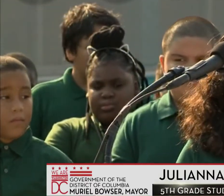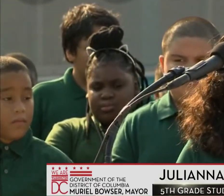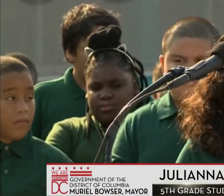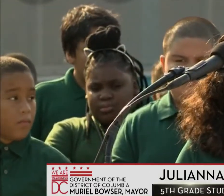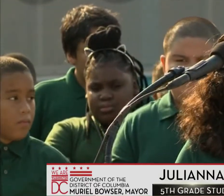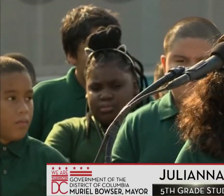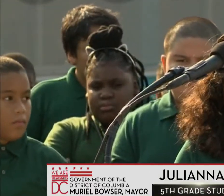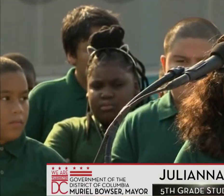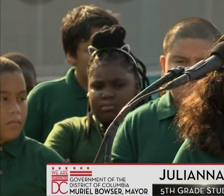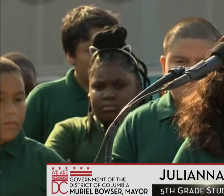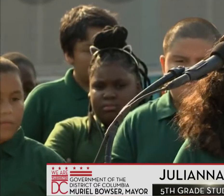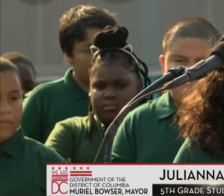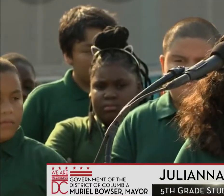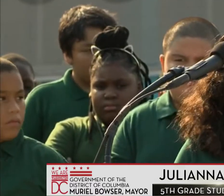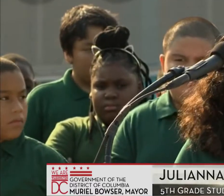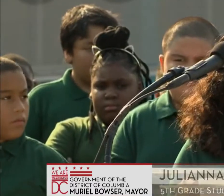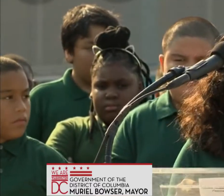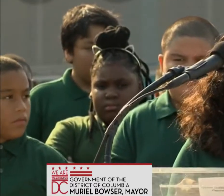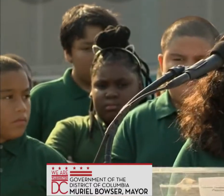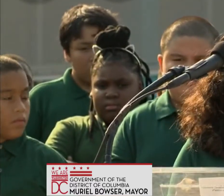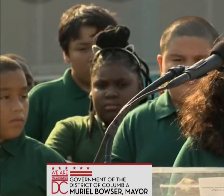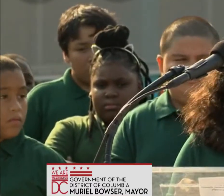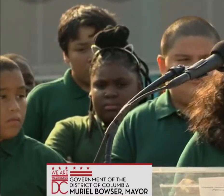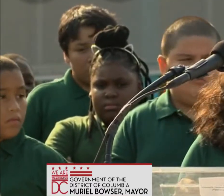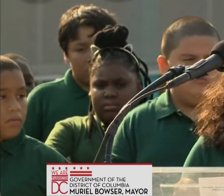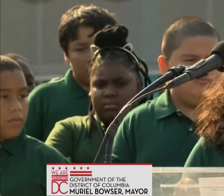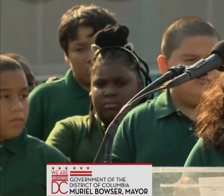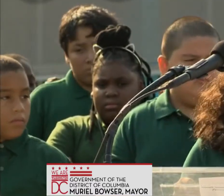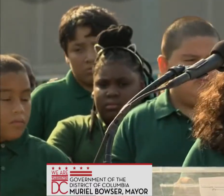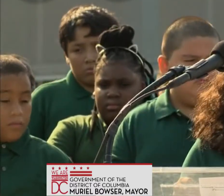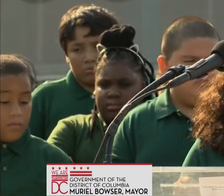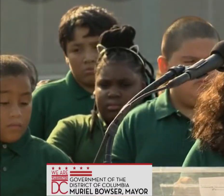significant o conocí AMA yo yo quiero ser can tart a